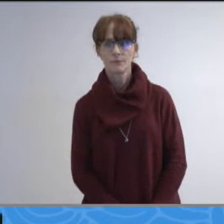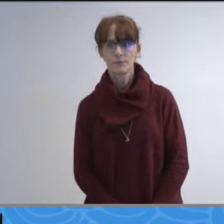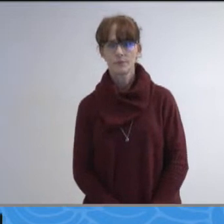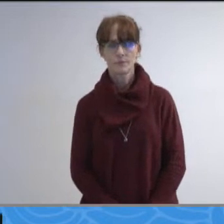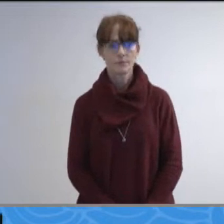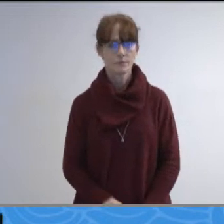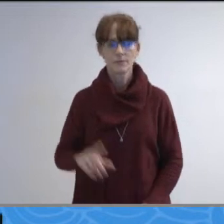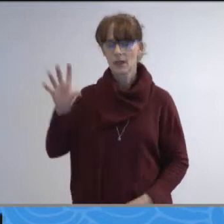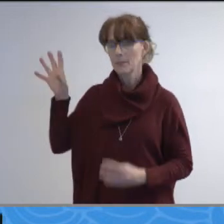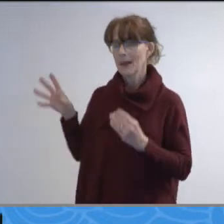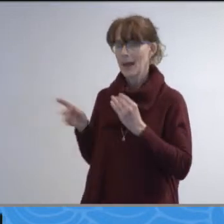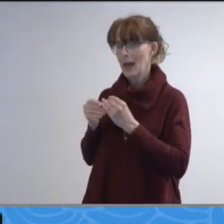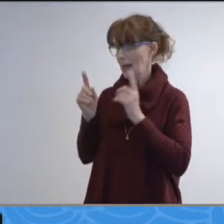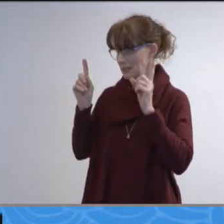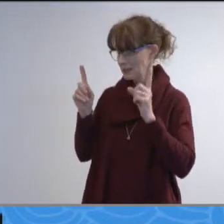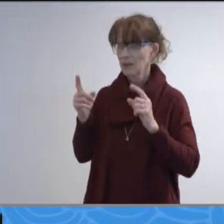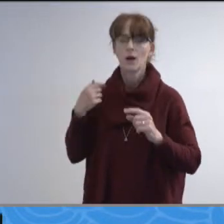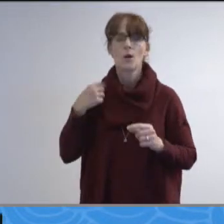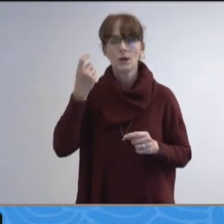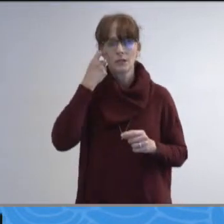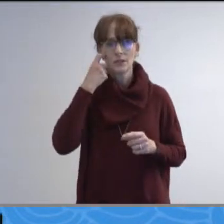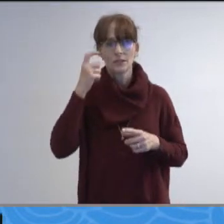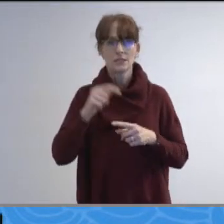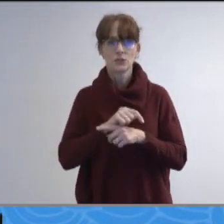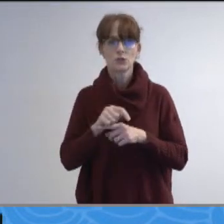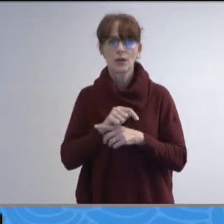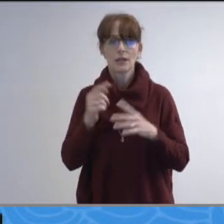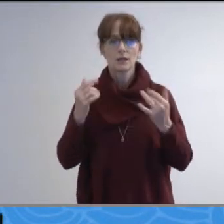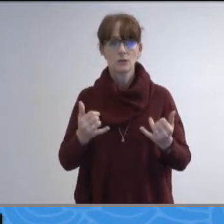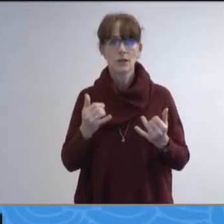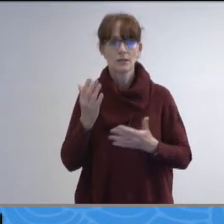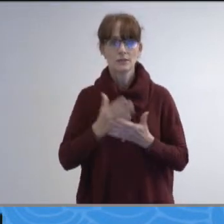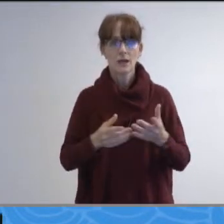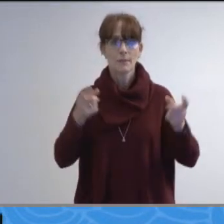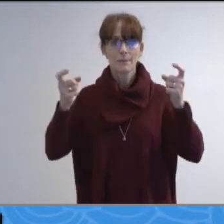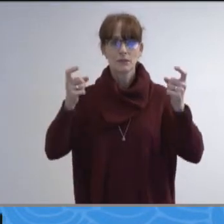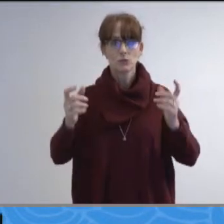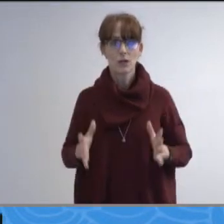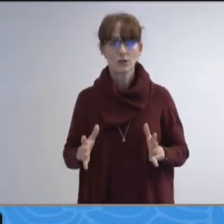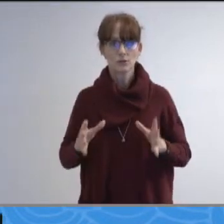And if I could jump on, actually, we just did a training today with some of our administrators and teachers,